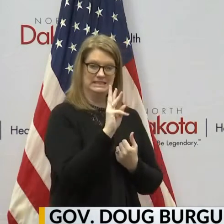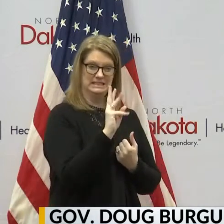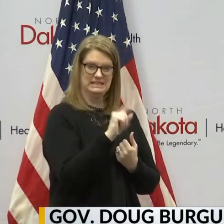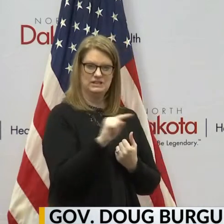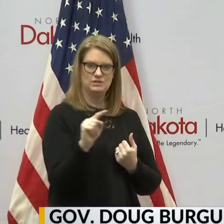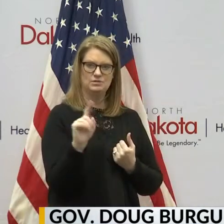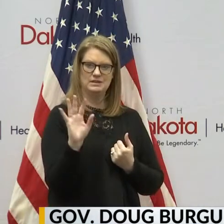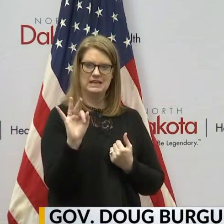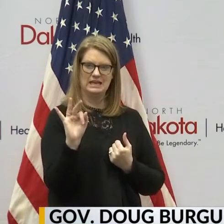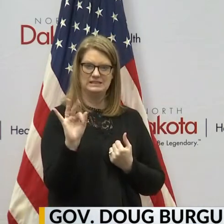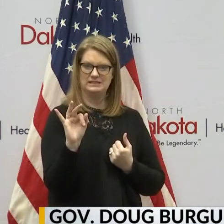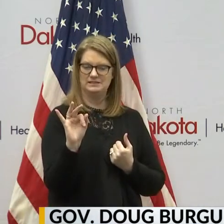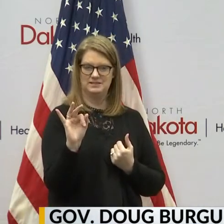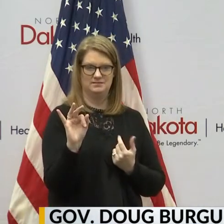USED INTERNATIONALLY THAT HAVE